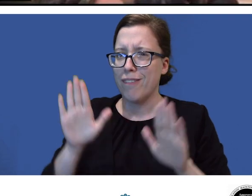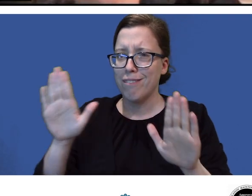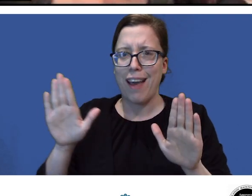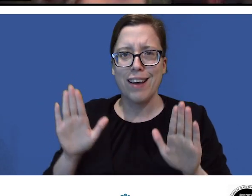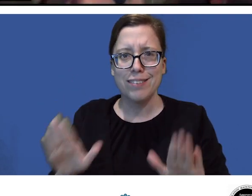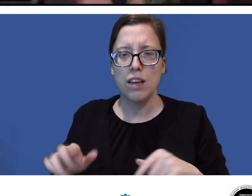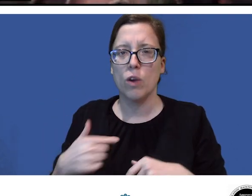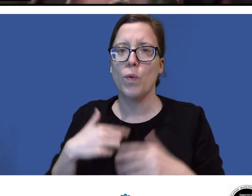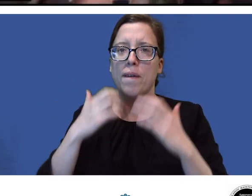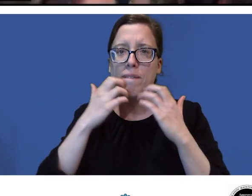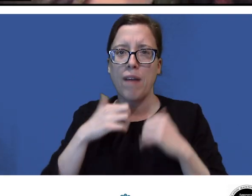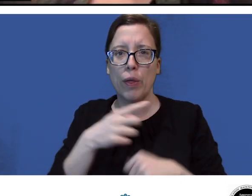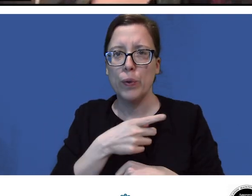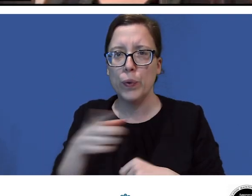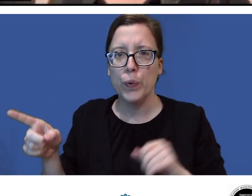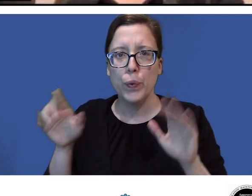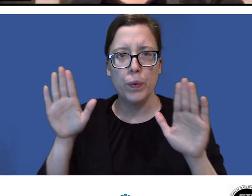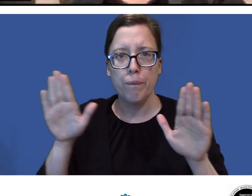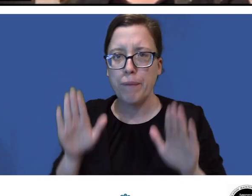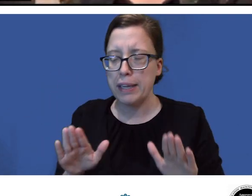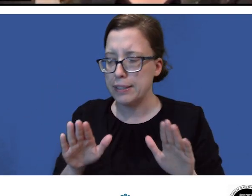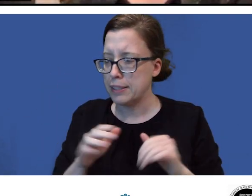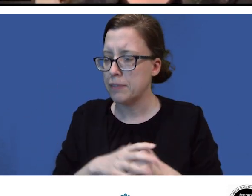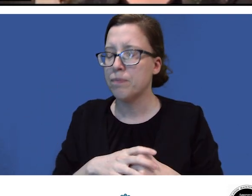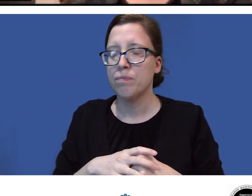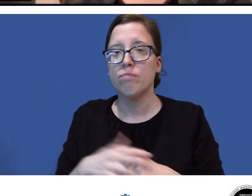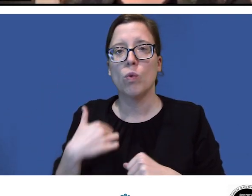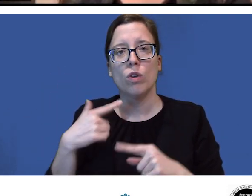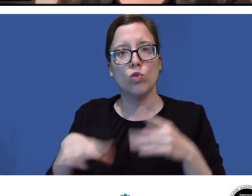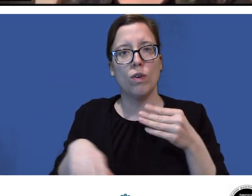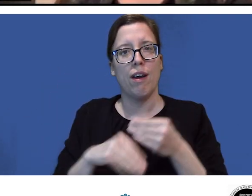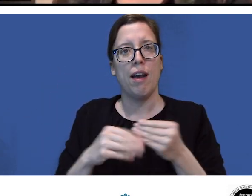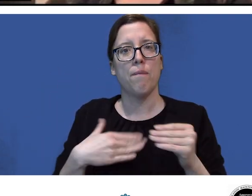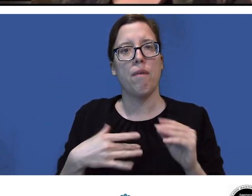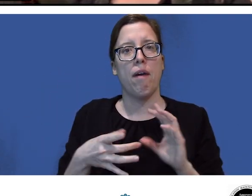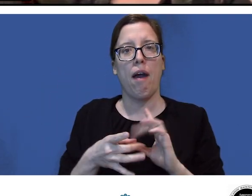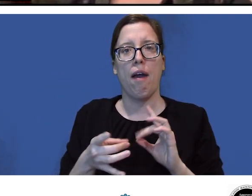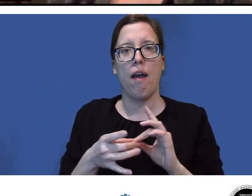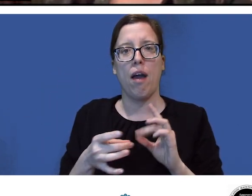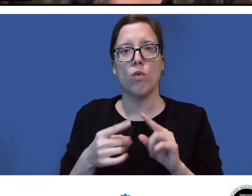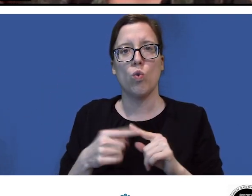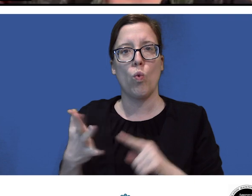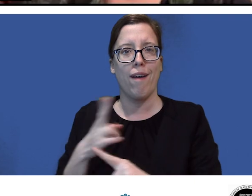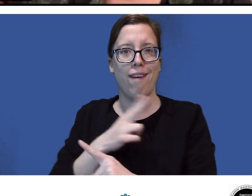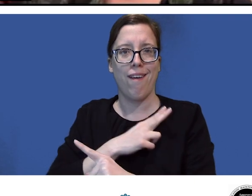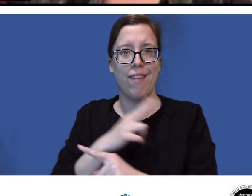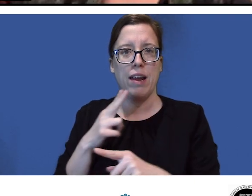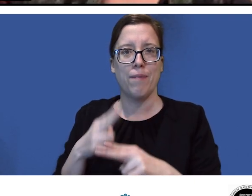And I want to add my comments to what Heidi said. I just get excited and forget. So I apologize.